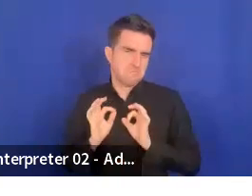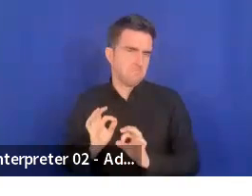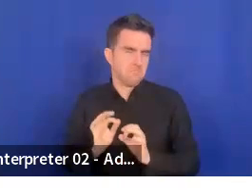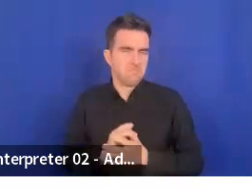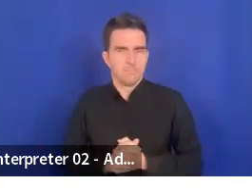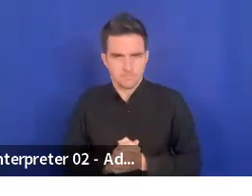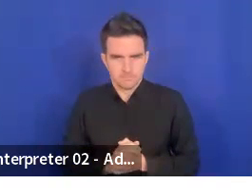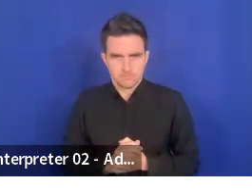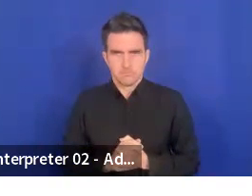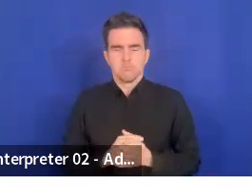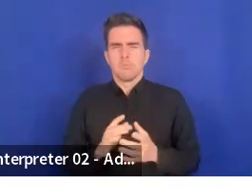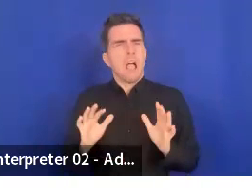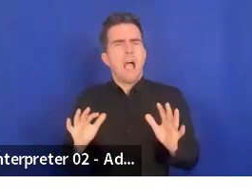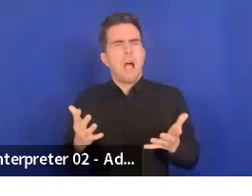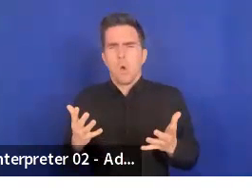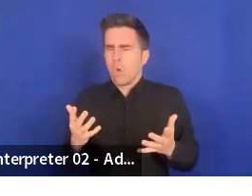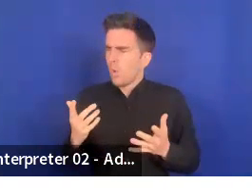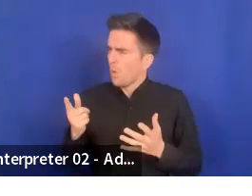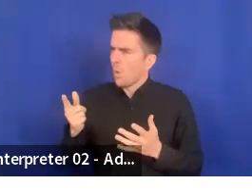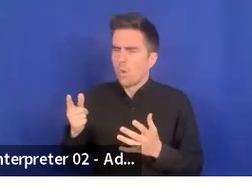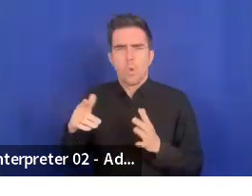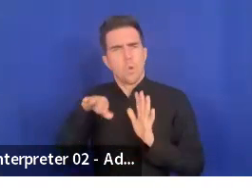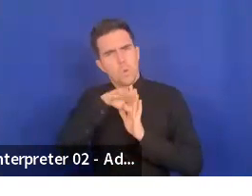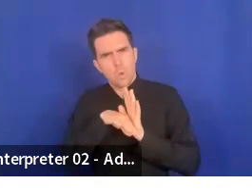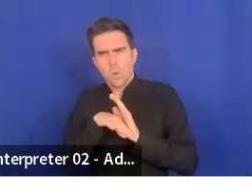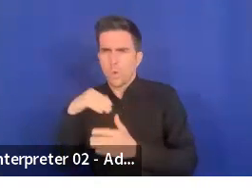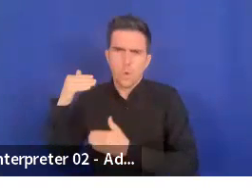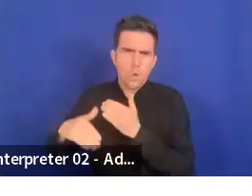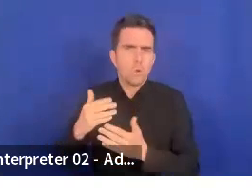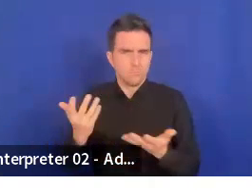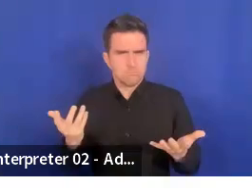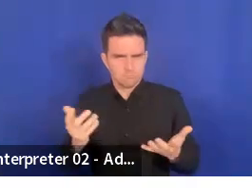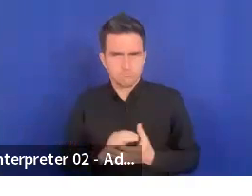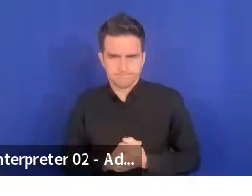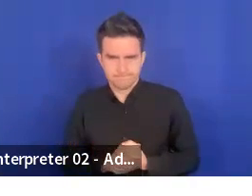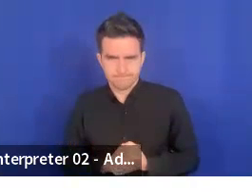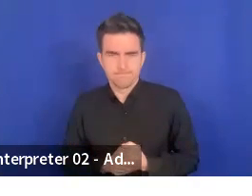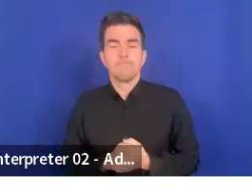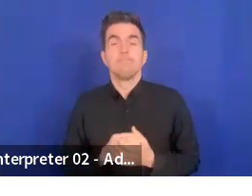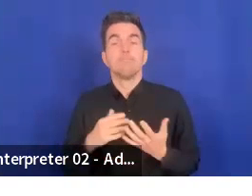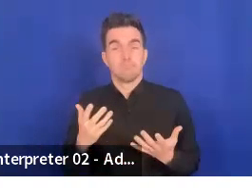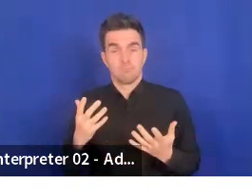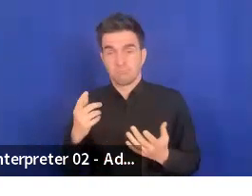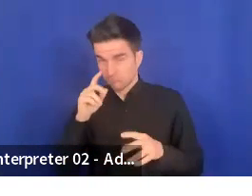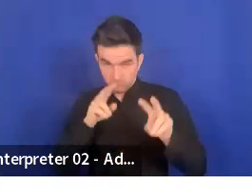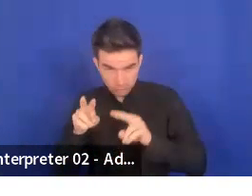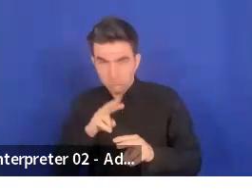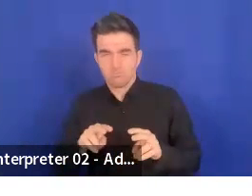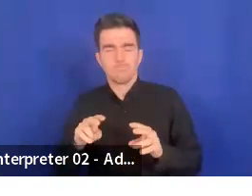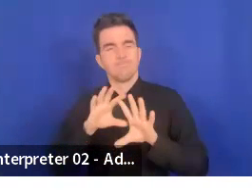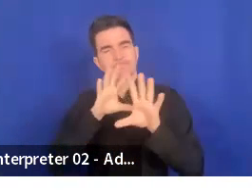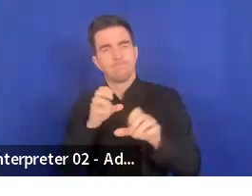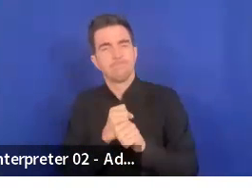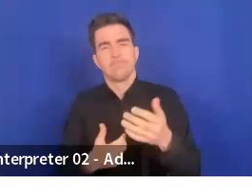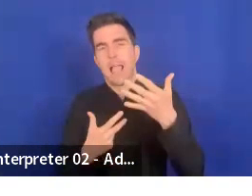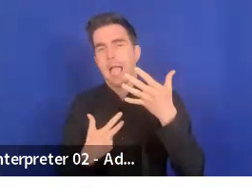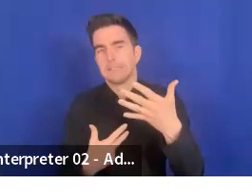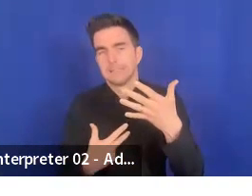Those eight action areas, some of you here in 2019, part of the process in 2019, might